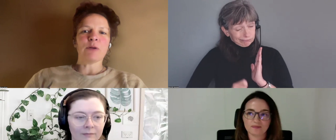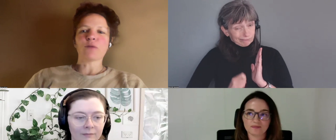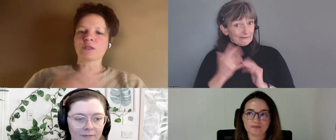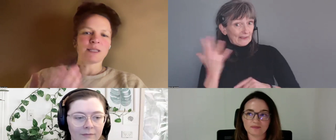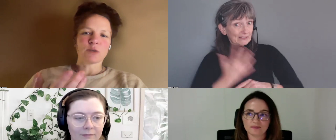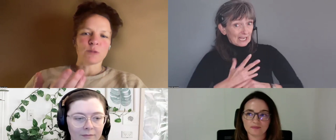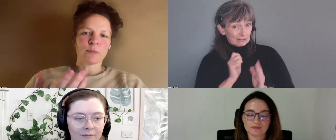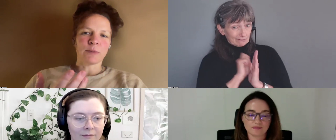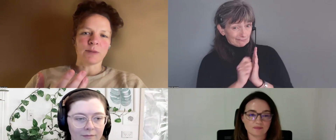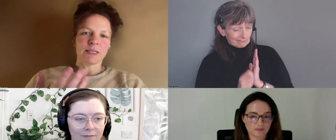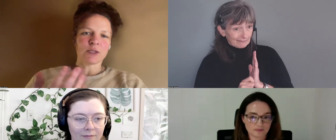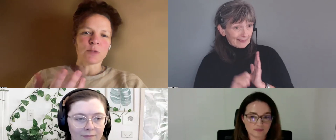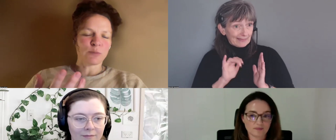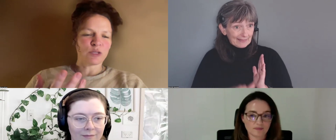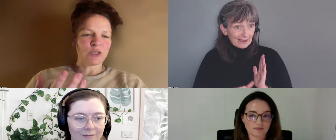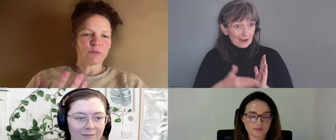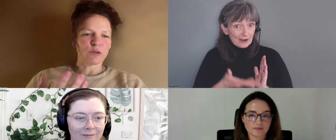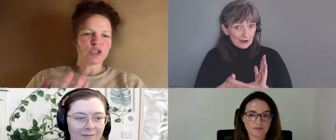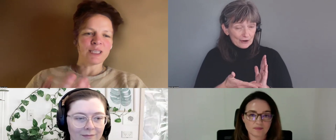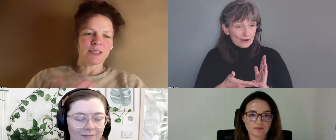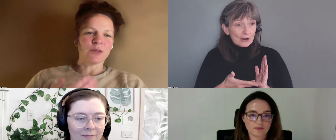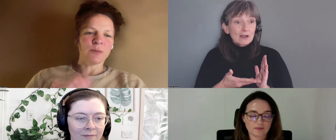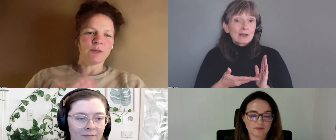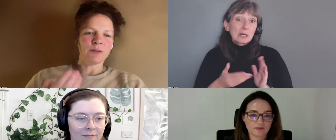But of course, there's always the potential for cheating. I mean,